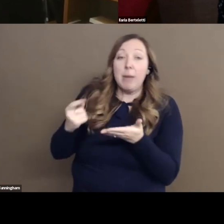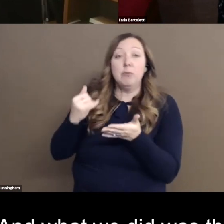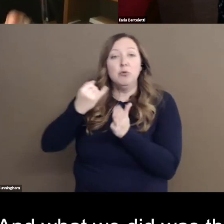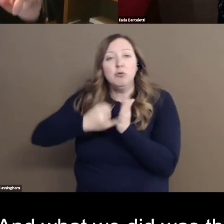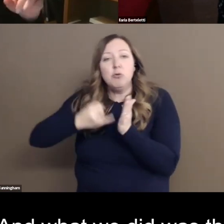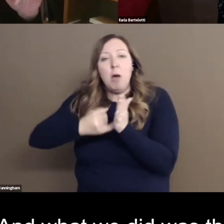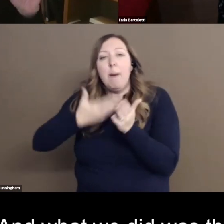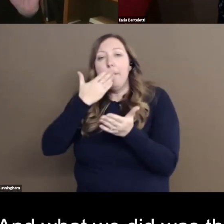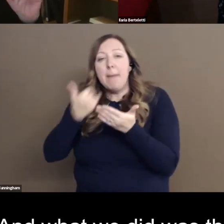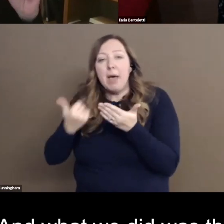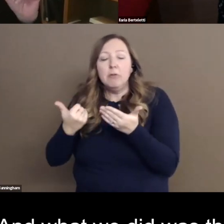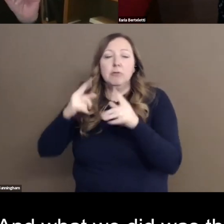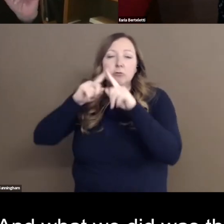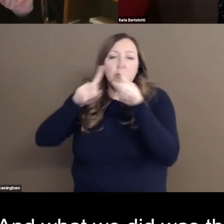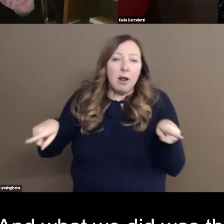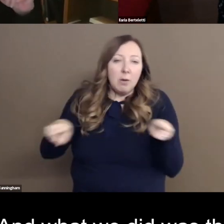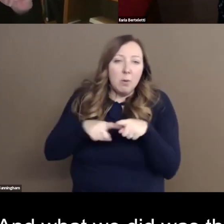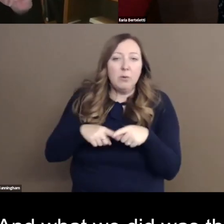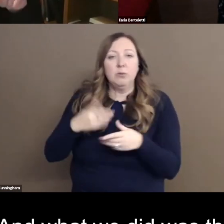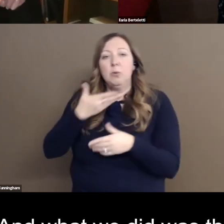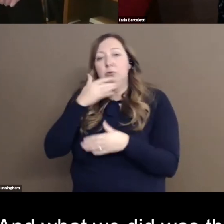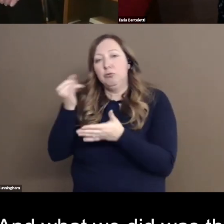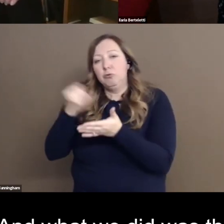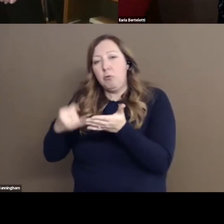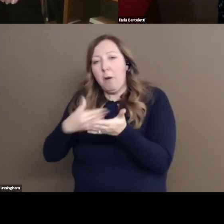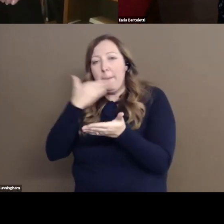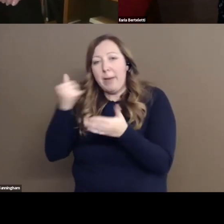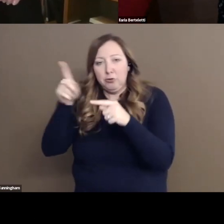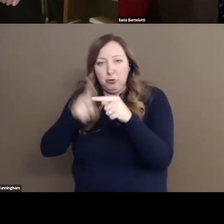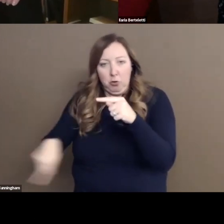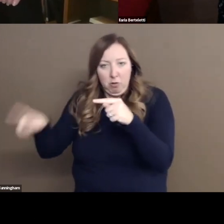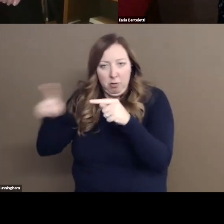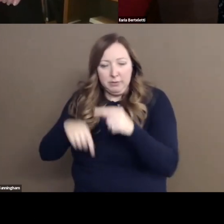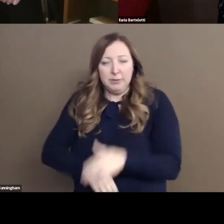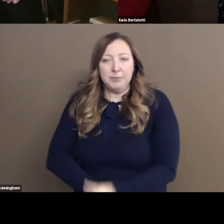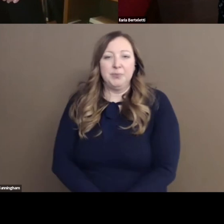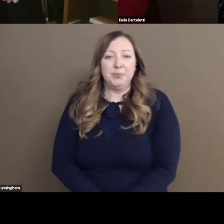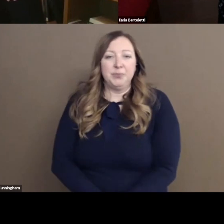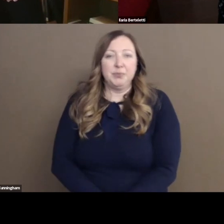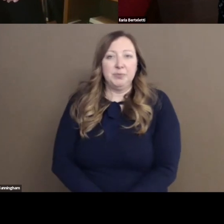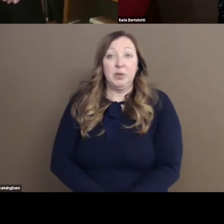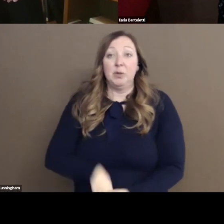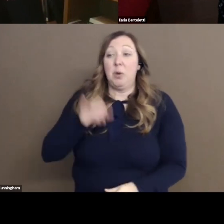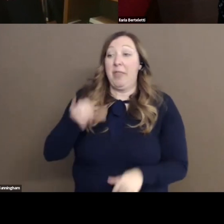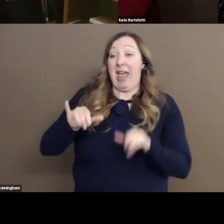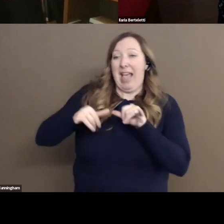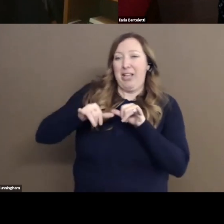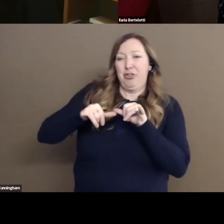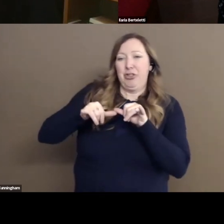and what we did was this engineer was developing